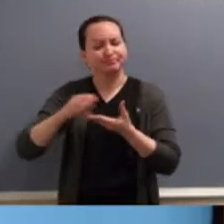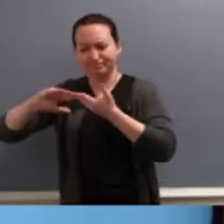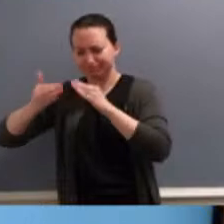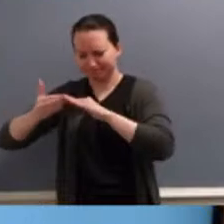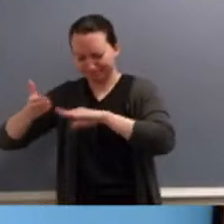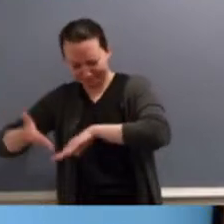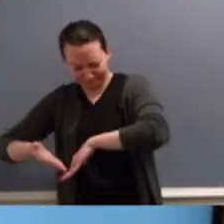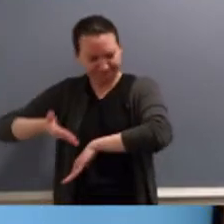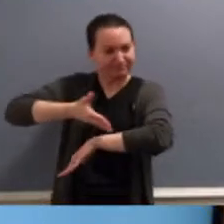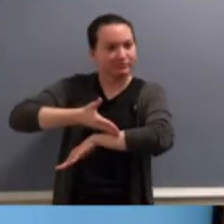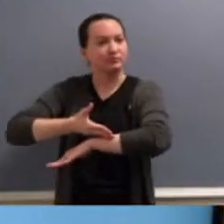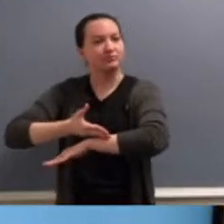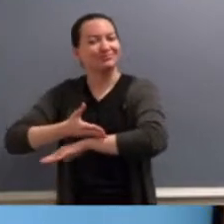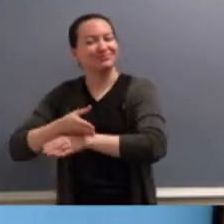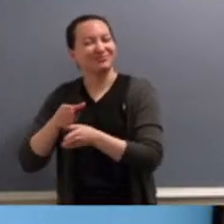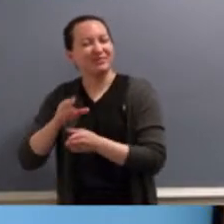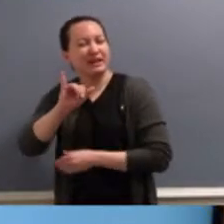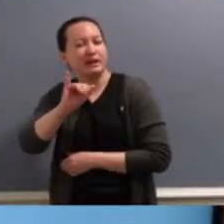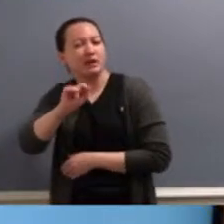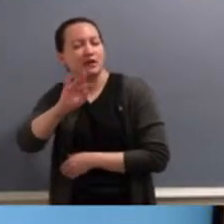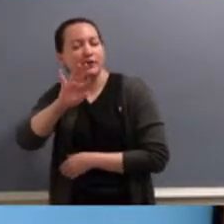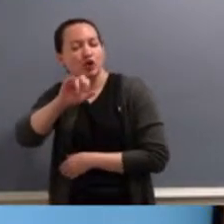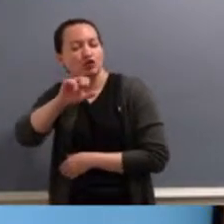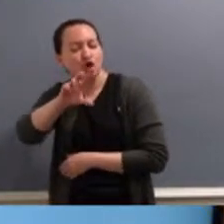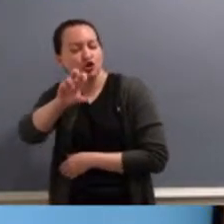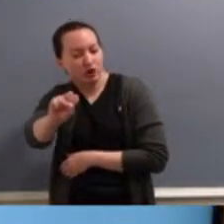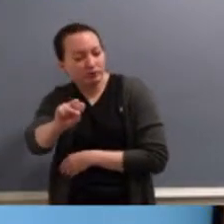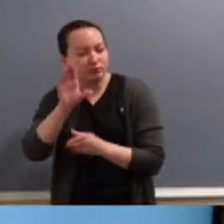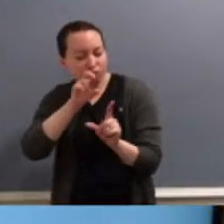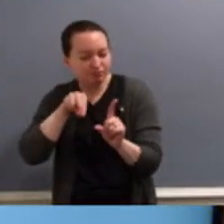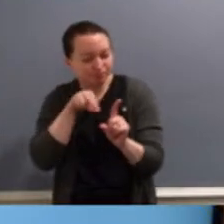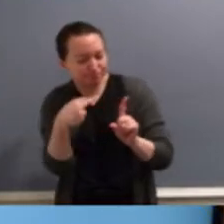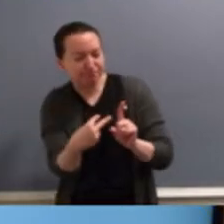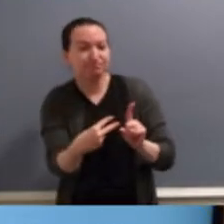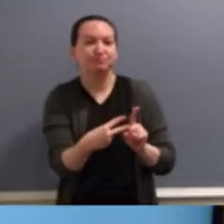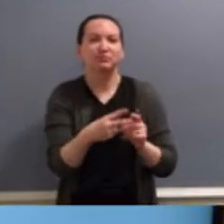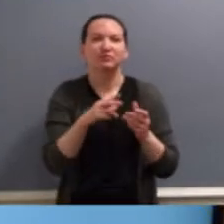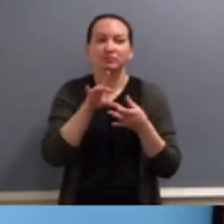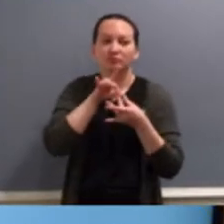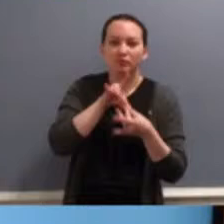again from an infrastructure perspective in accordance with a with a longer term plan